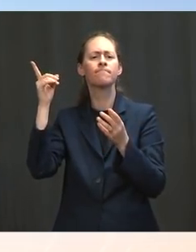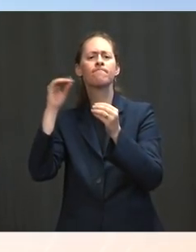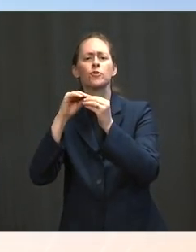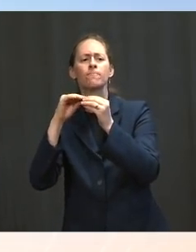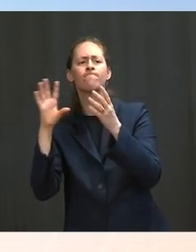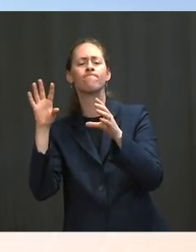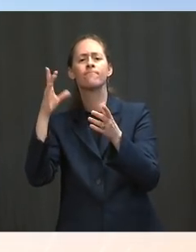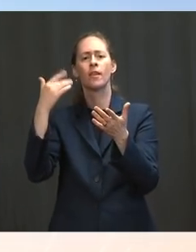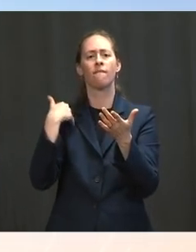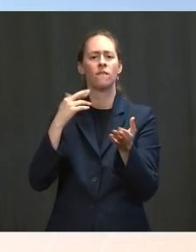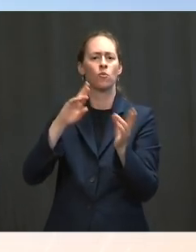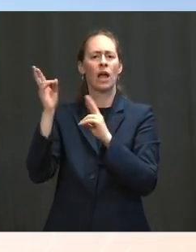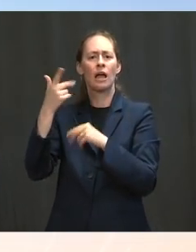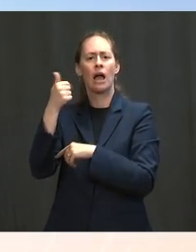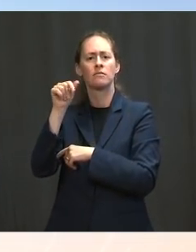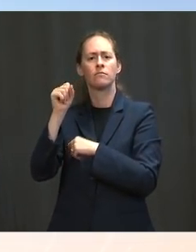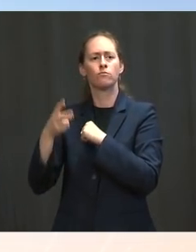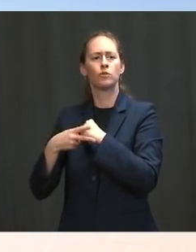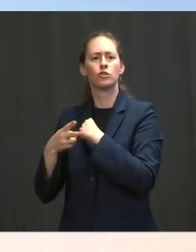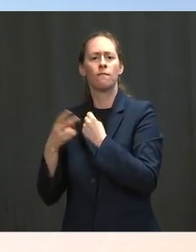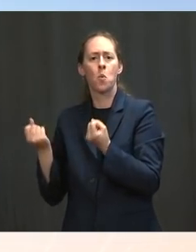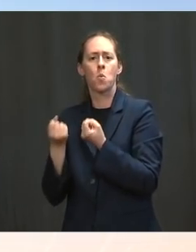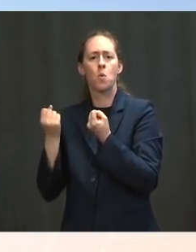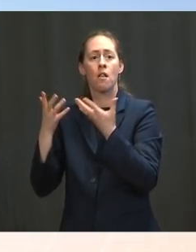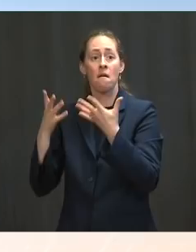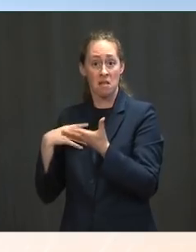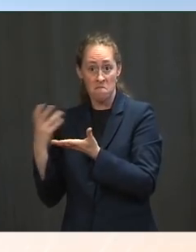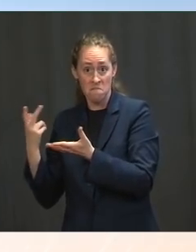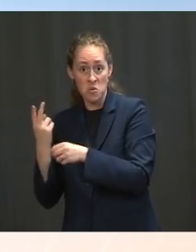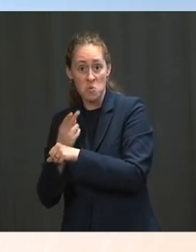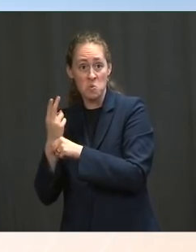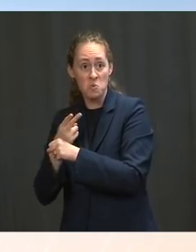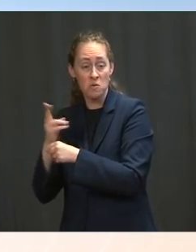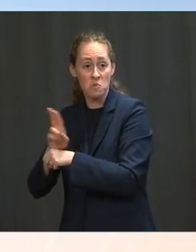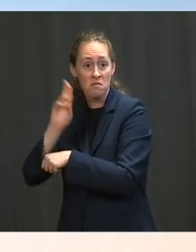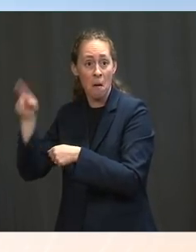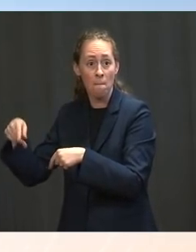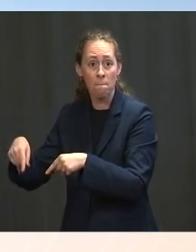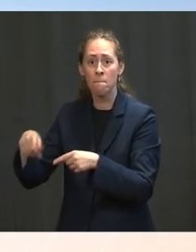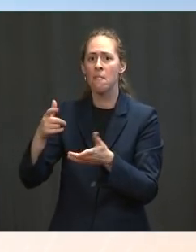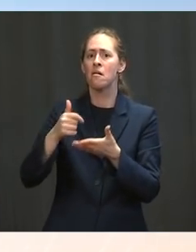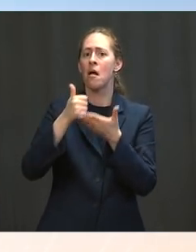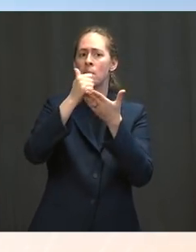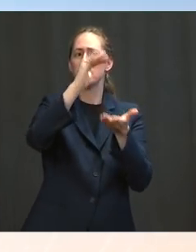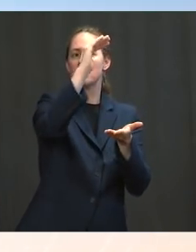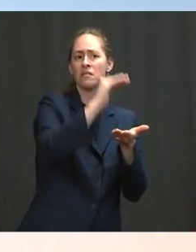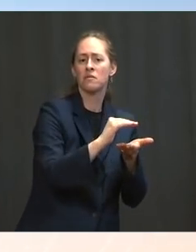what is obviously a painful situation? And how much does he -- do you guys worry, on his behalf,